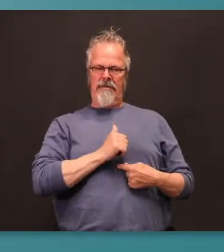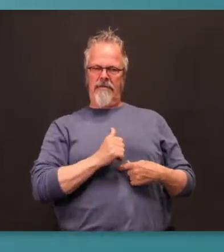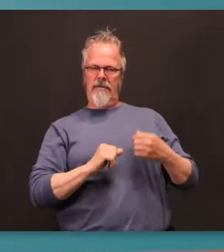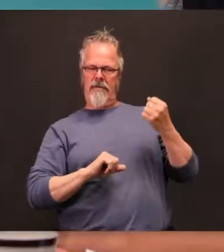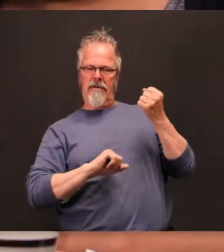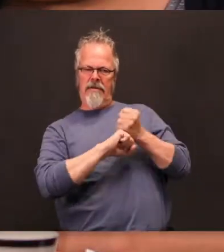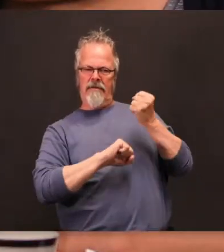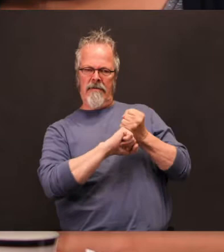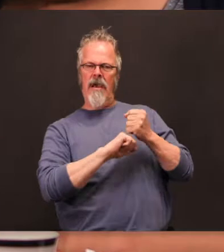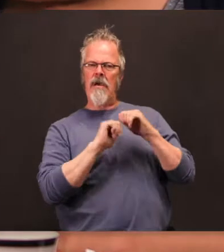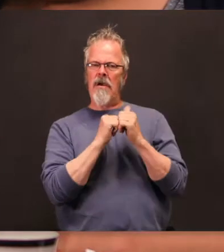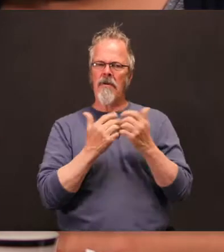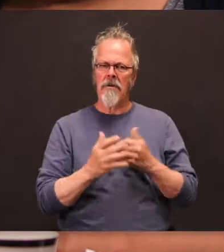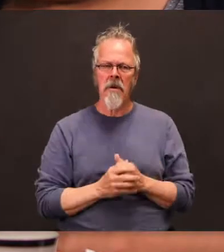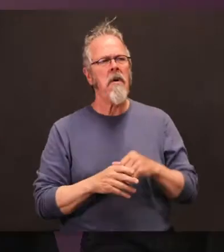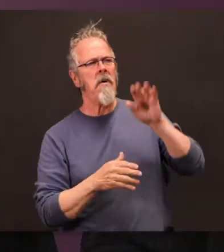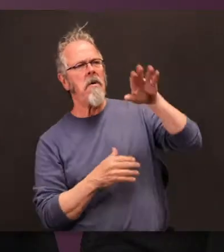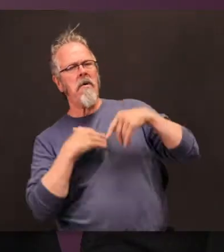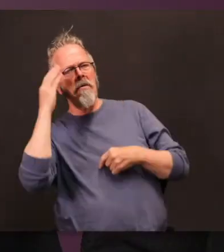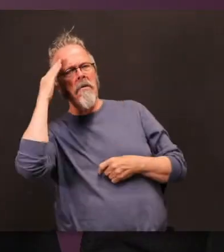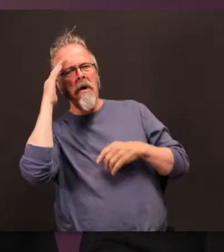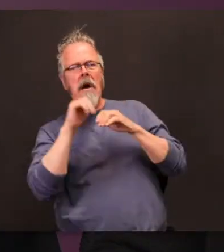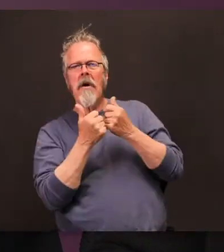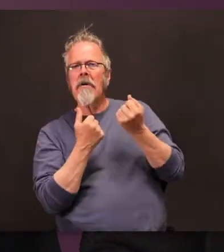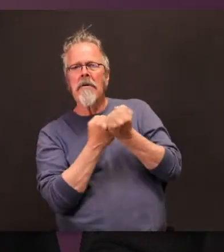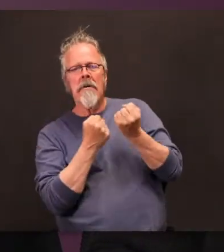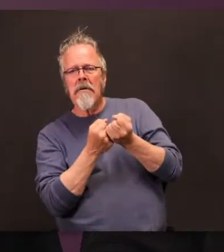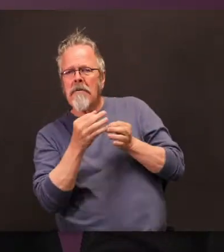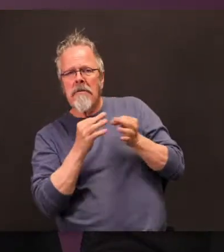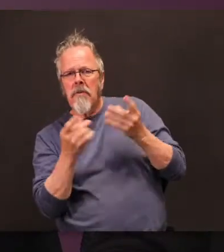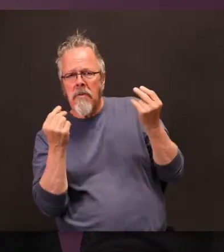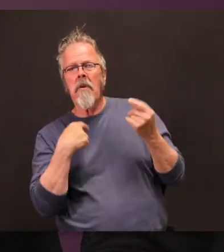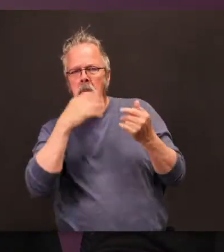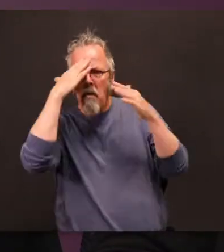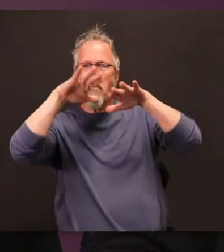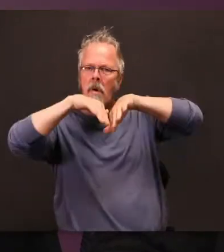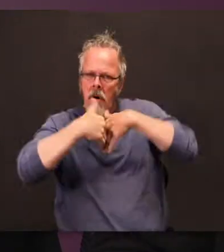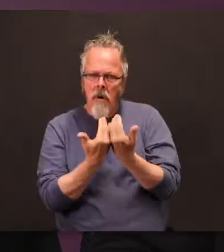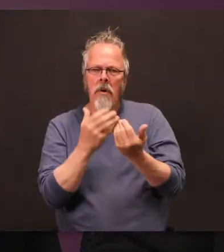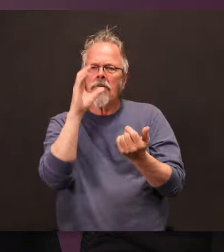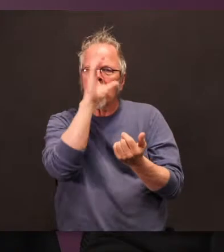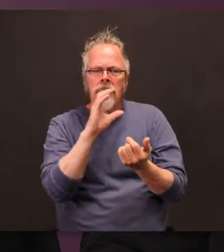Jamie, how do you define self-advocacy? Know how to look for the information,